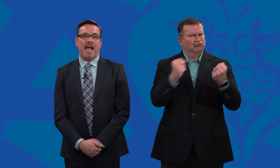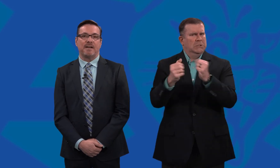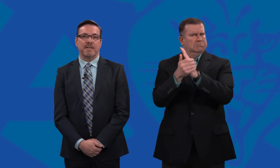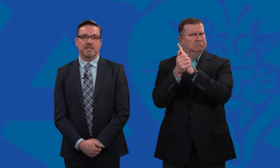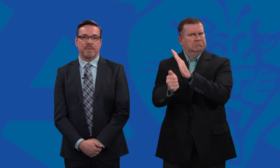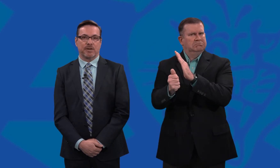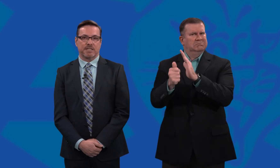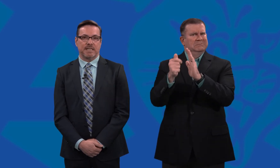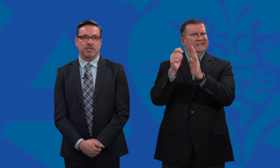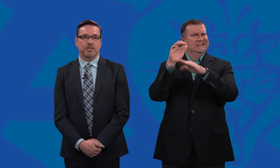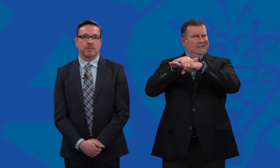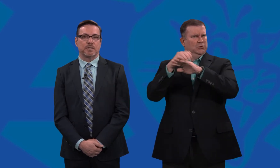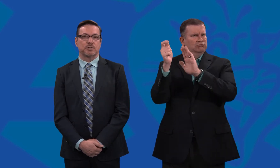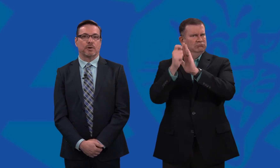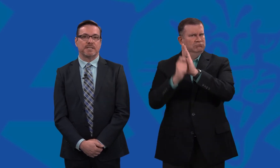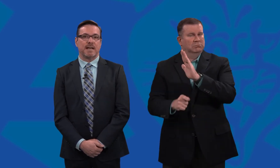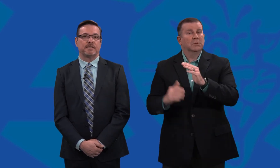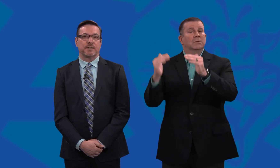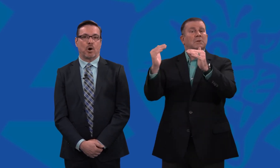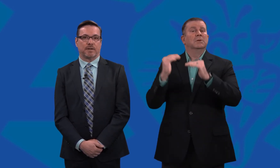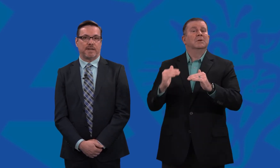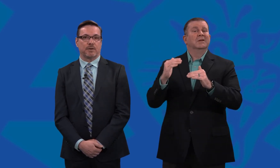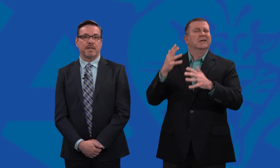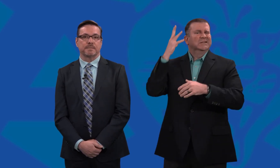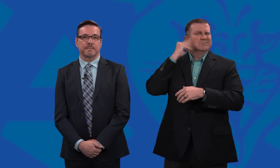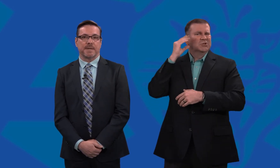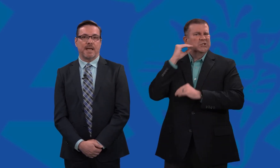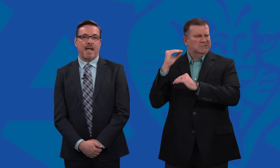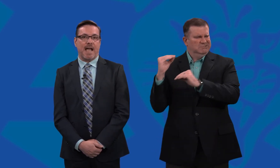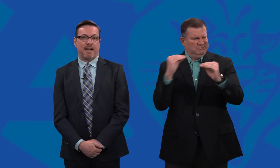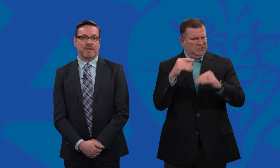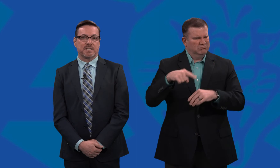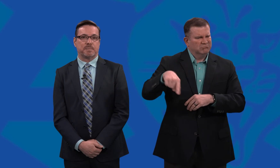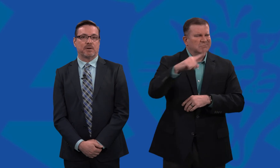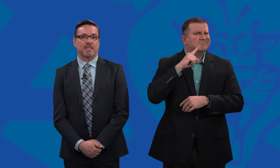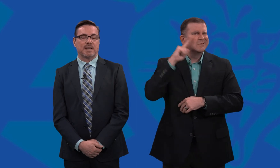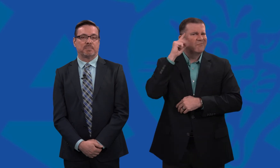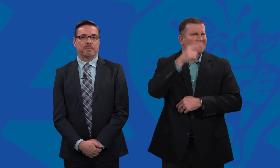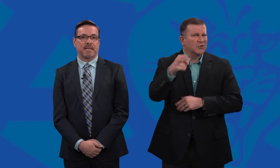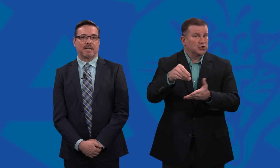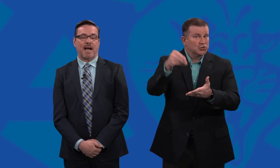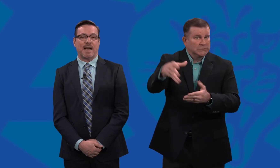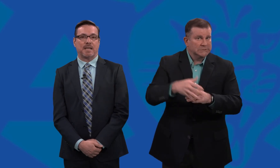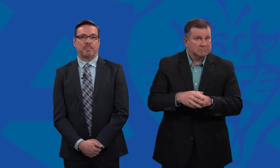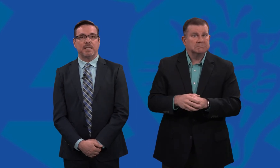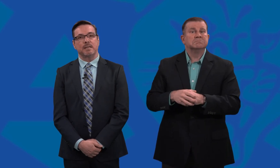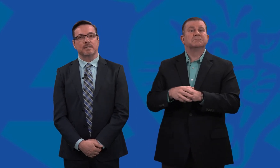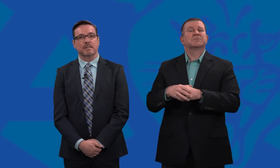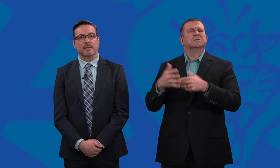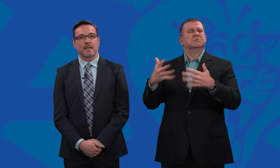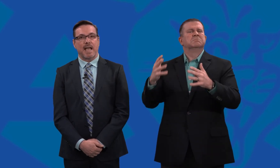having experience teaching students that are Deaf and hard-of hearing, having experience implementing IEPs,